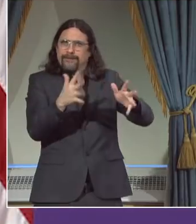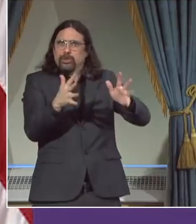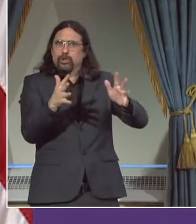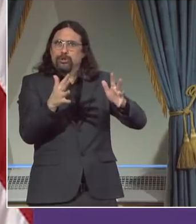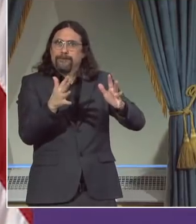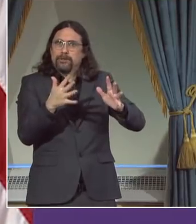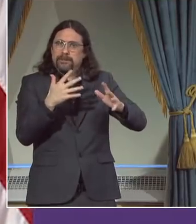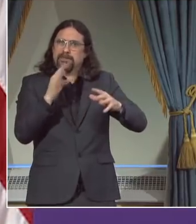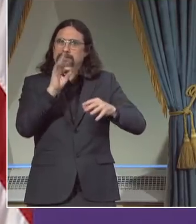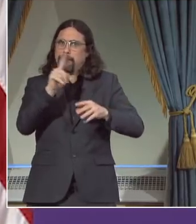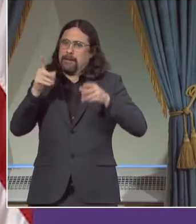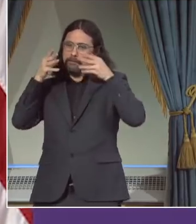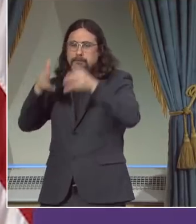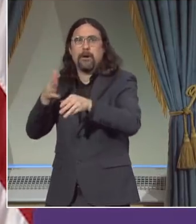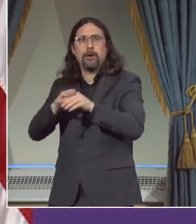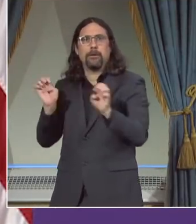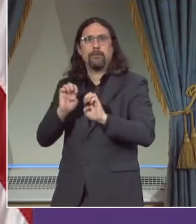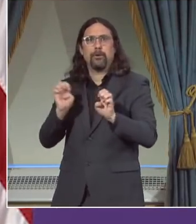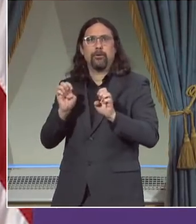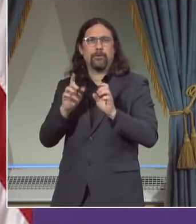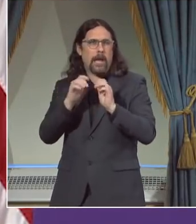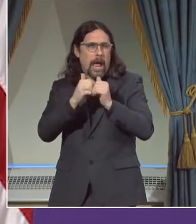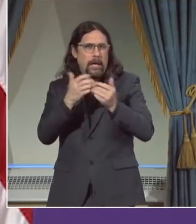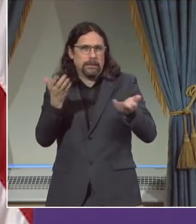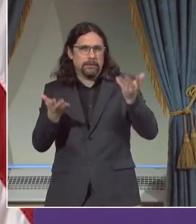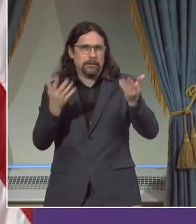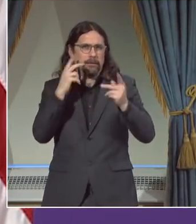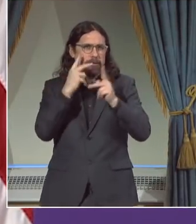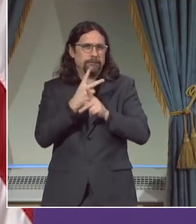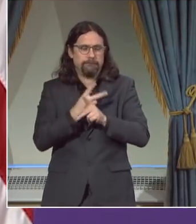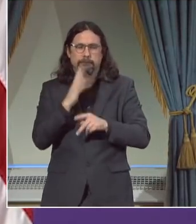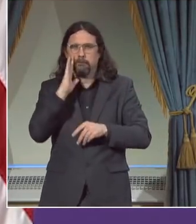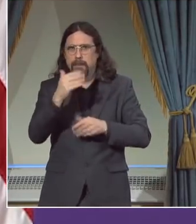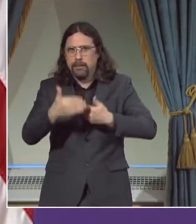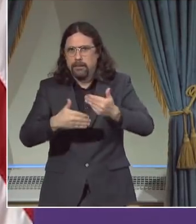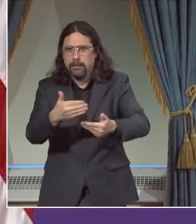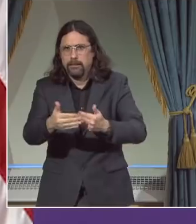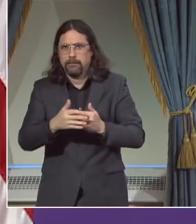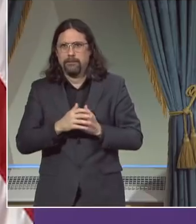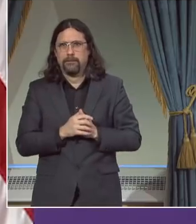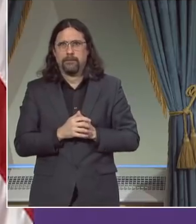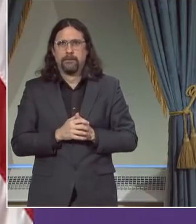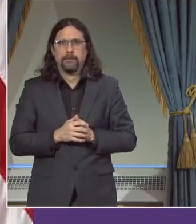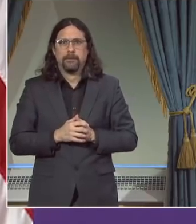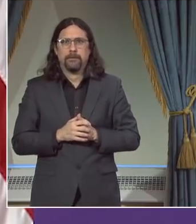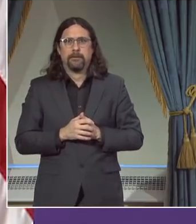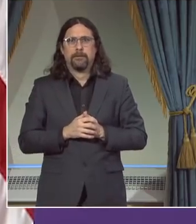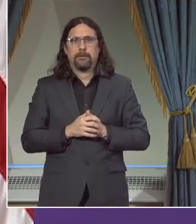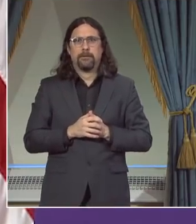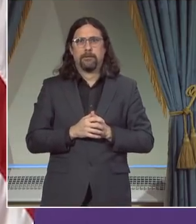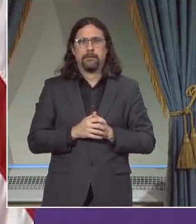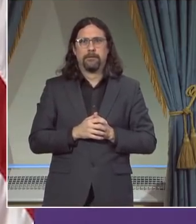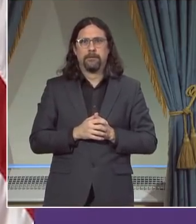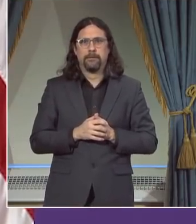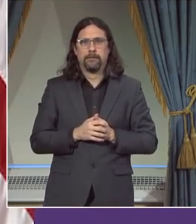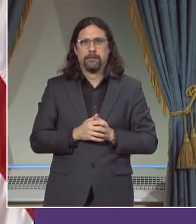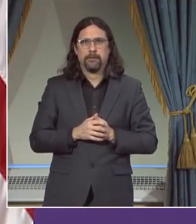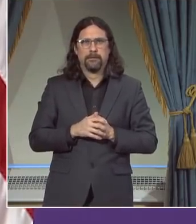CHALLENGE OF COVID-19, WE STILL HAVE TO FIGHT CRIME EVERY DAY, WE STILL HAVE TO ENSURE THAT FIRES ARE OFUGHT, W ESTLLI